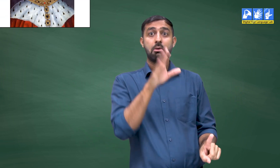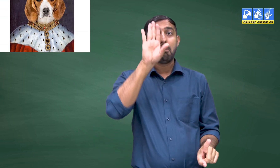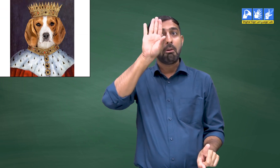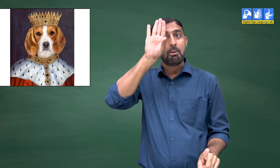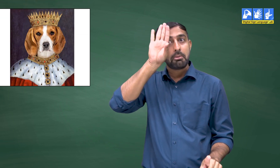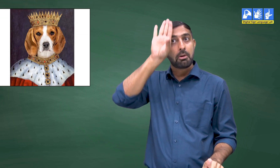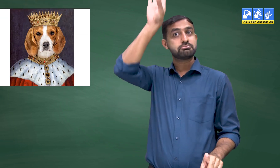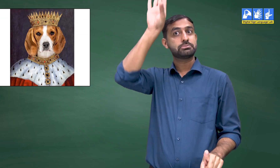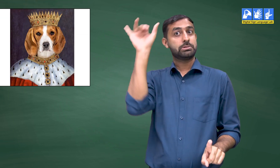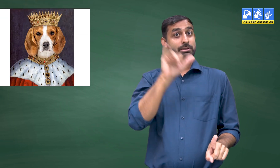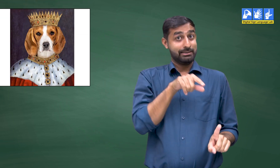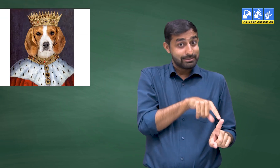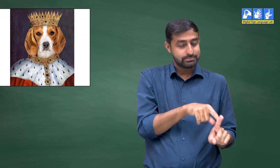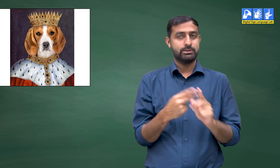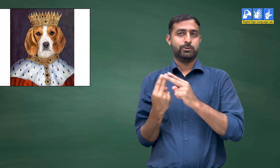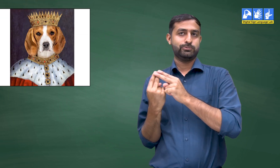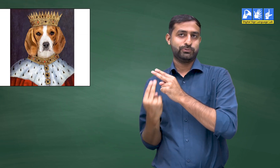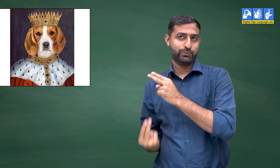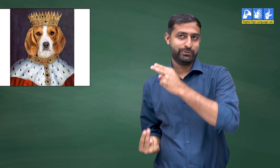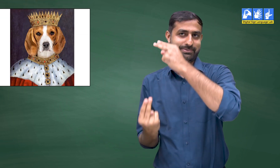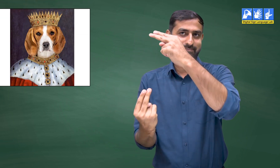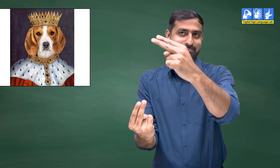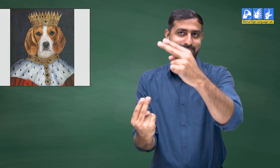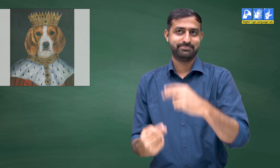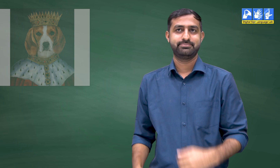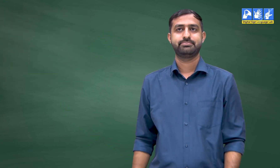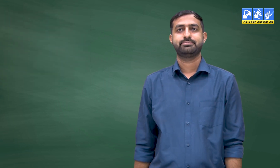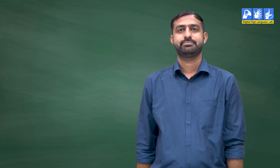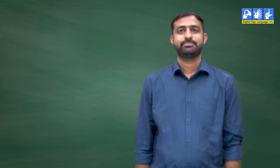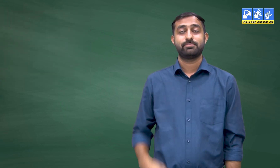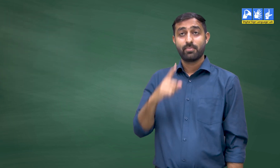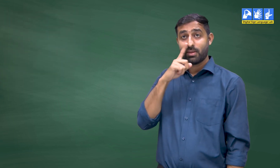Almost treating them like Lords. This story is on similar lines.